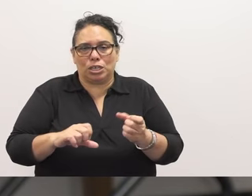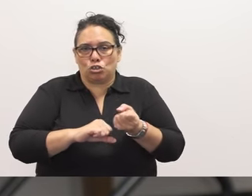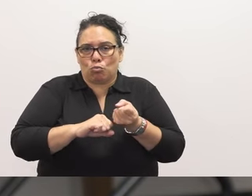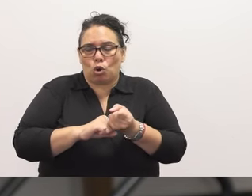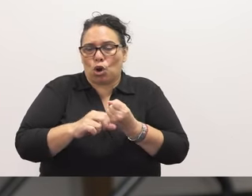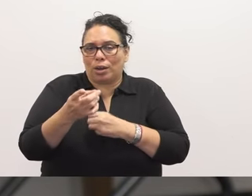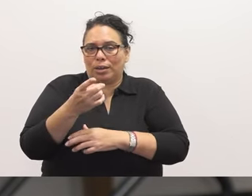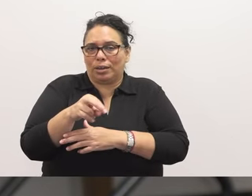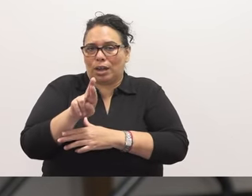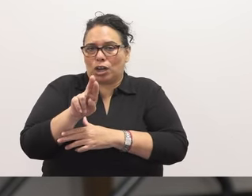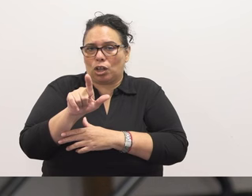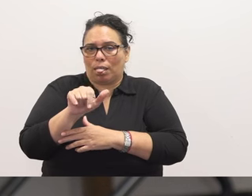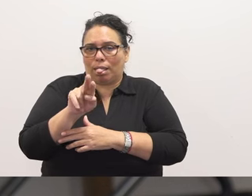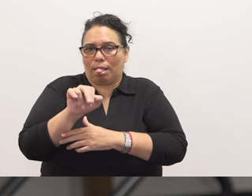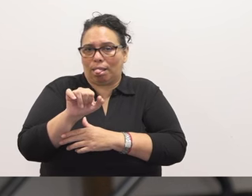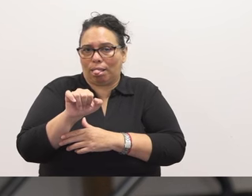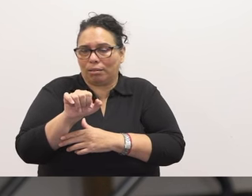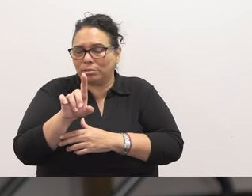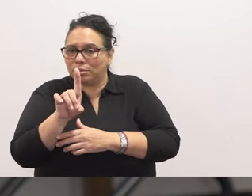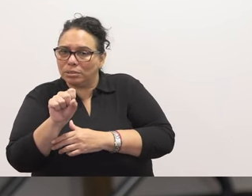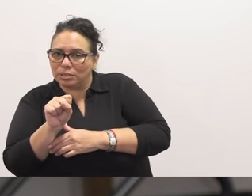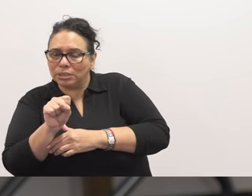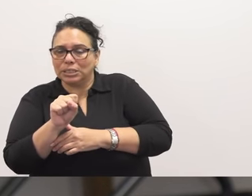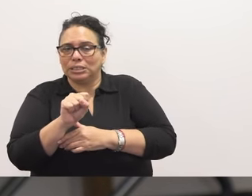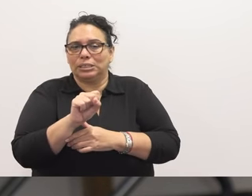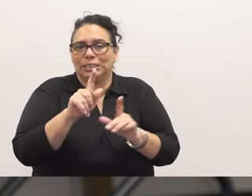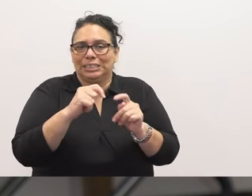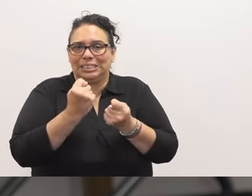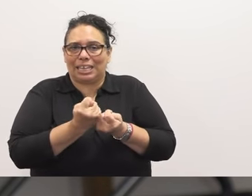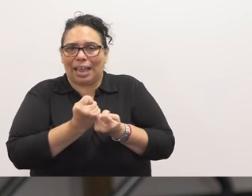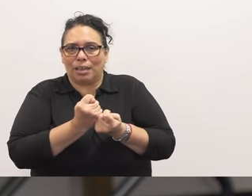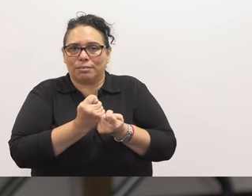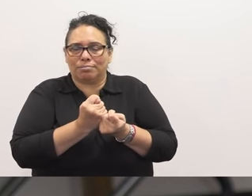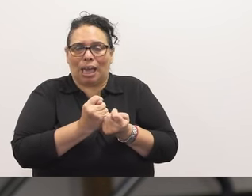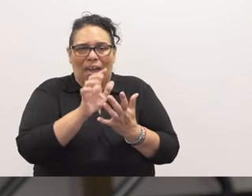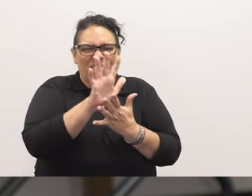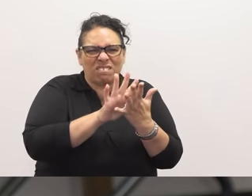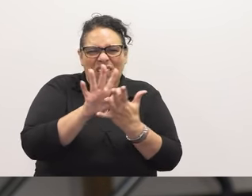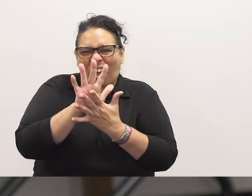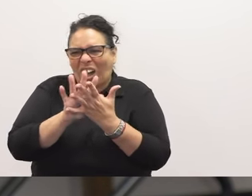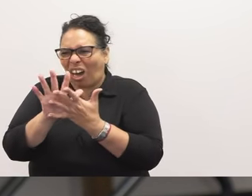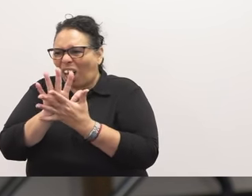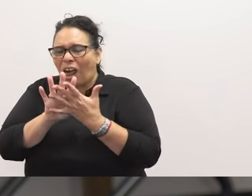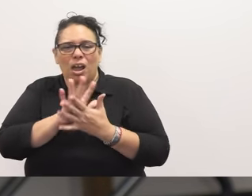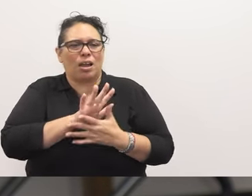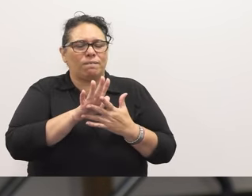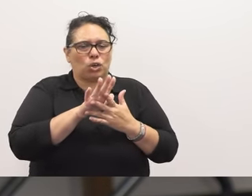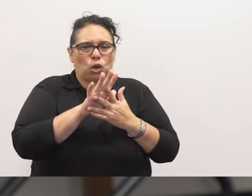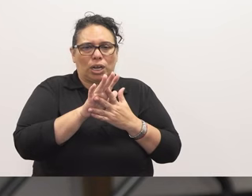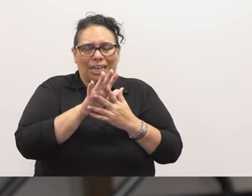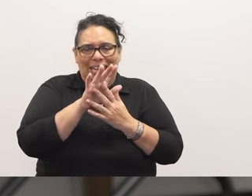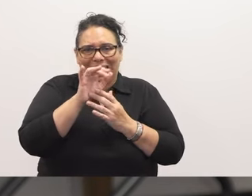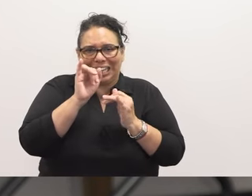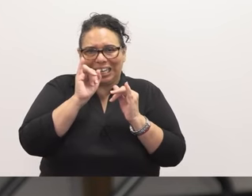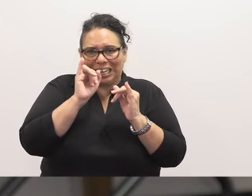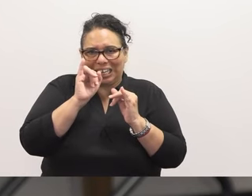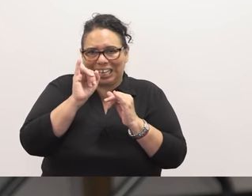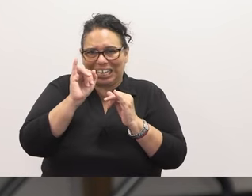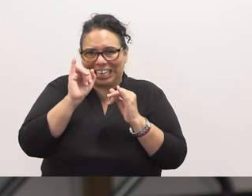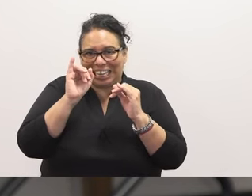to provide face-to-face training to every single teacher in the district around a framework for instruction that is tailored to their specific content.